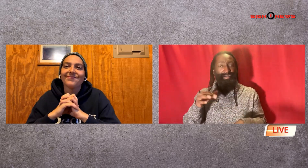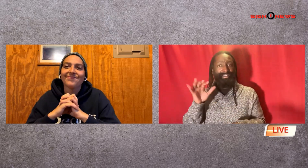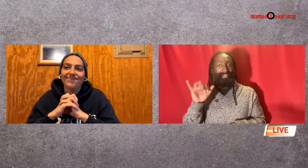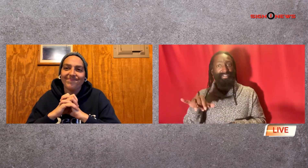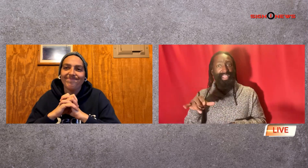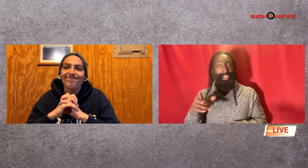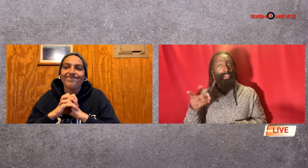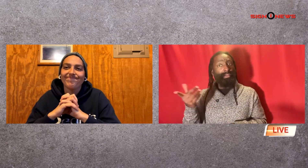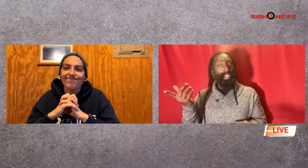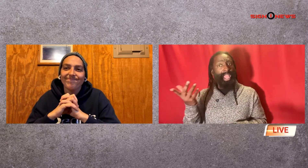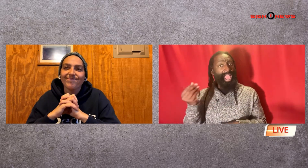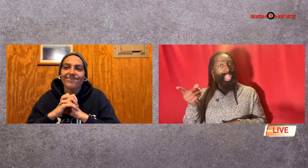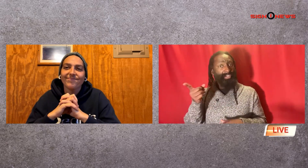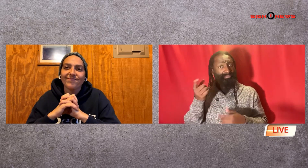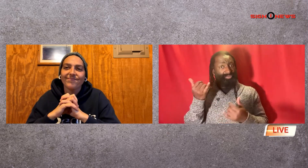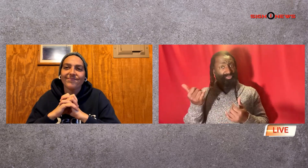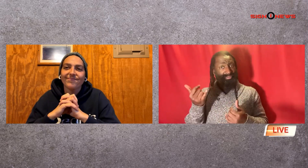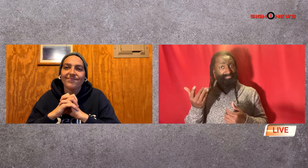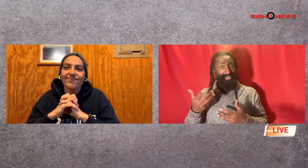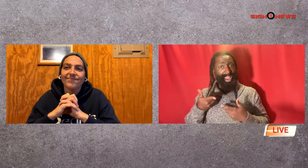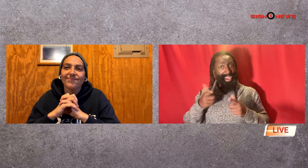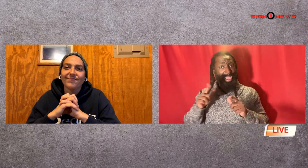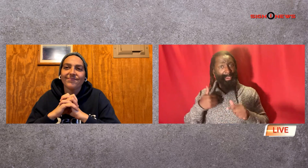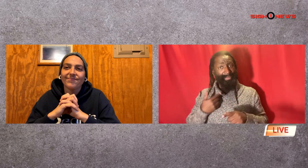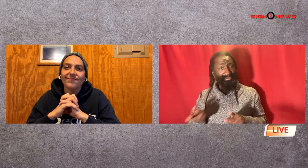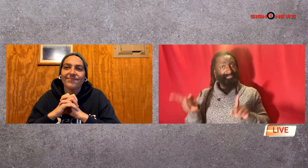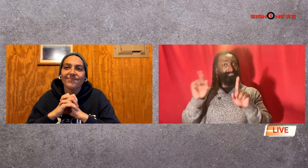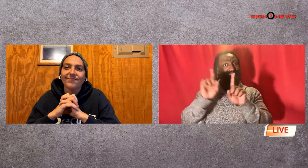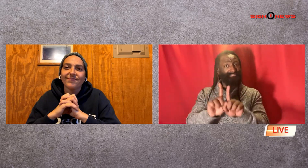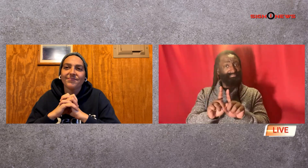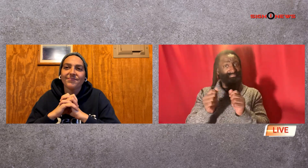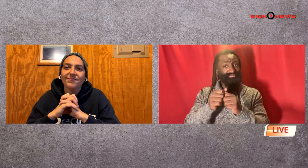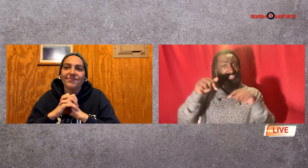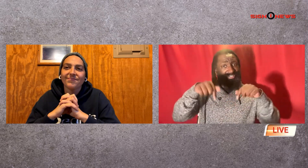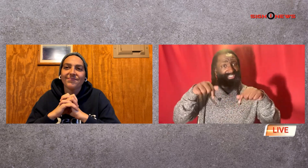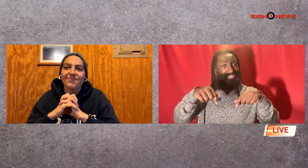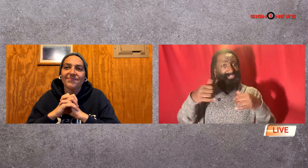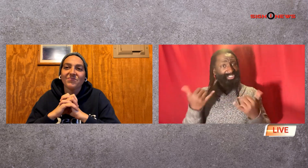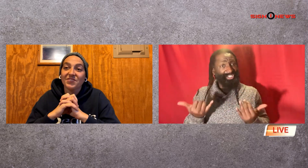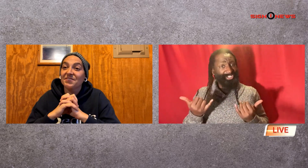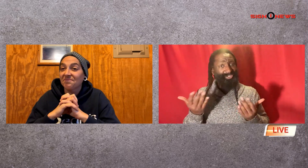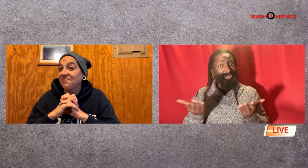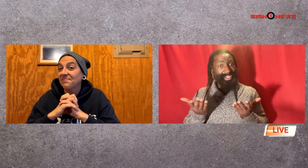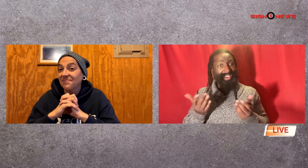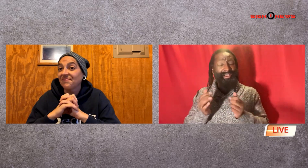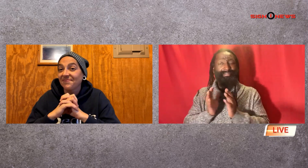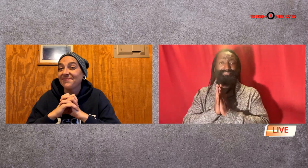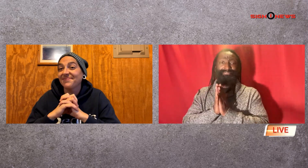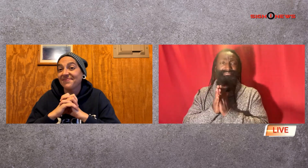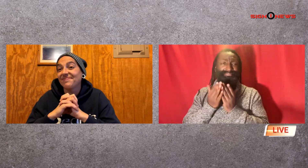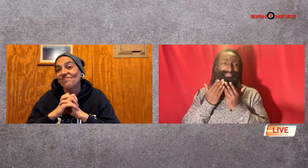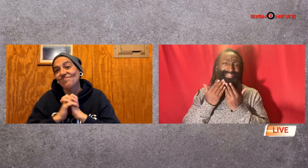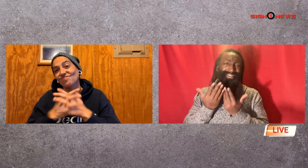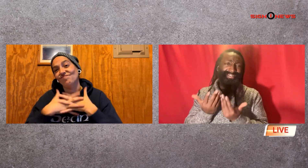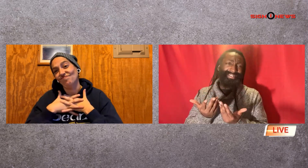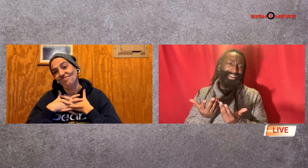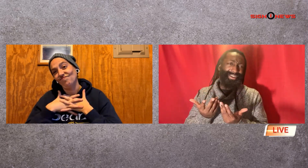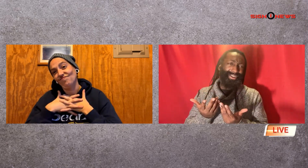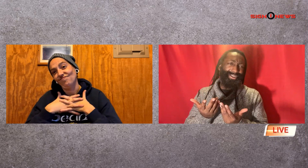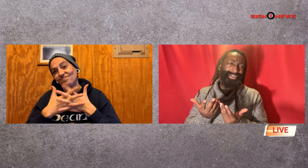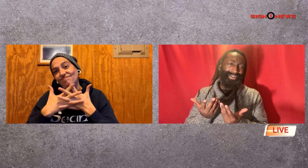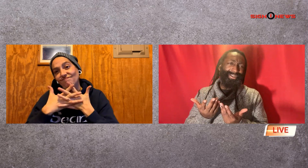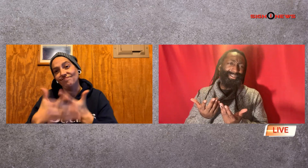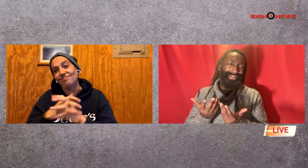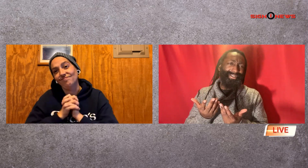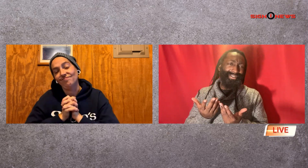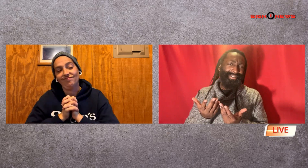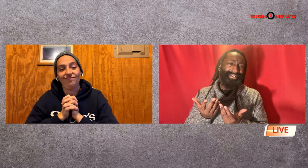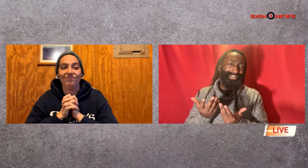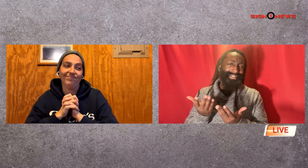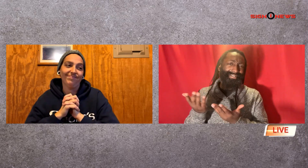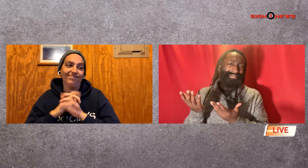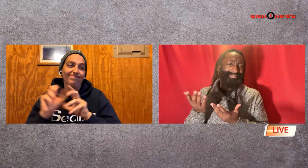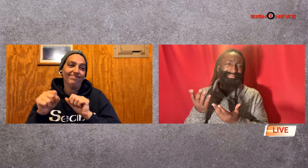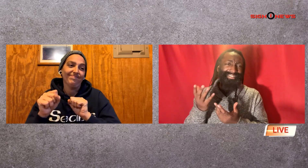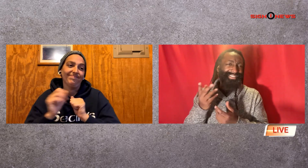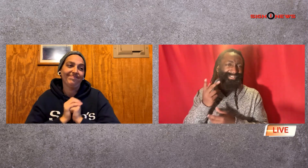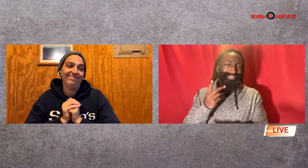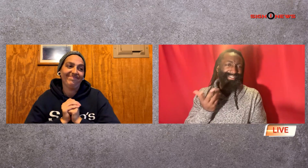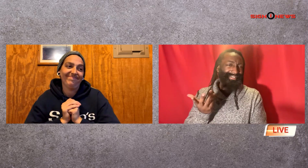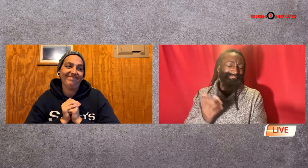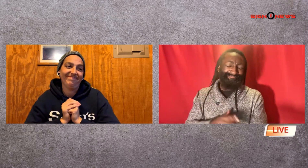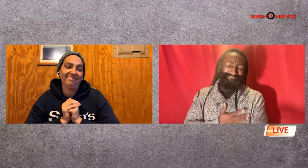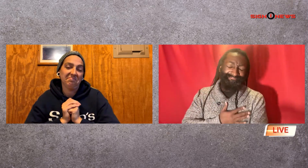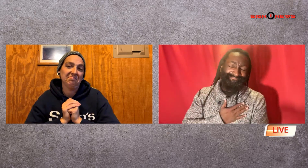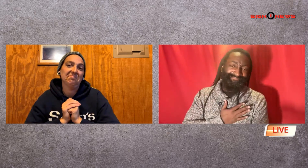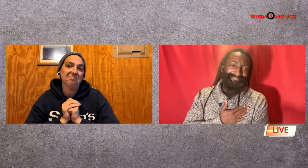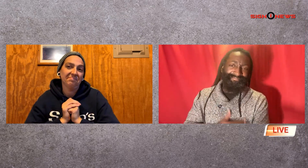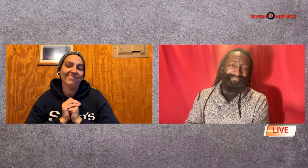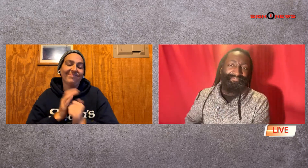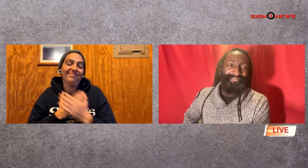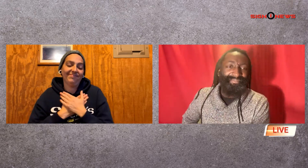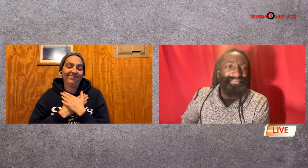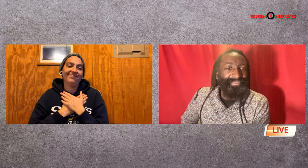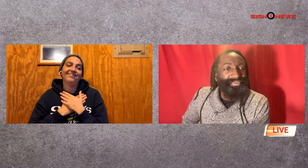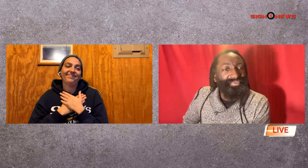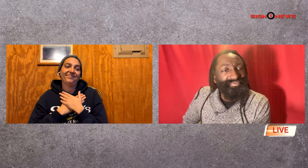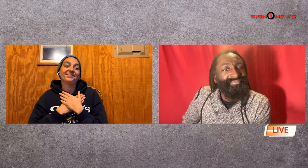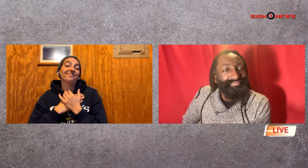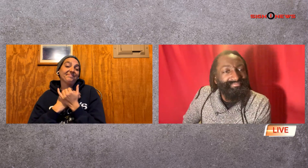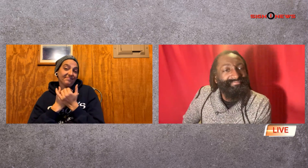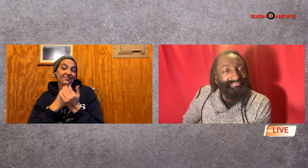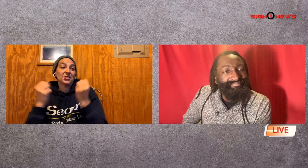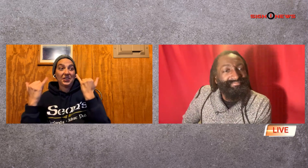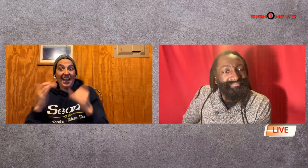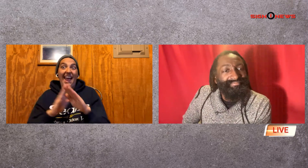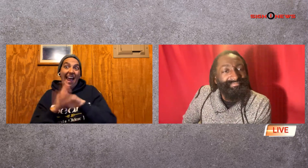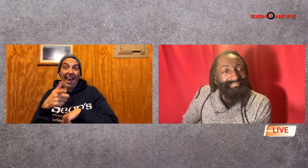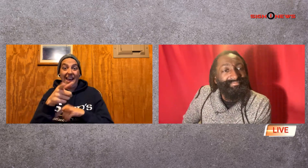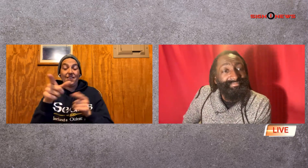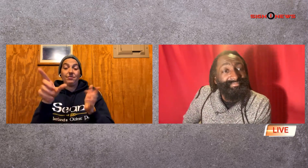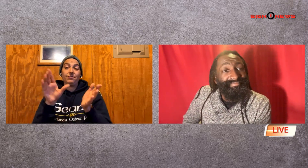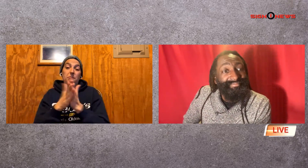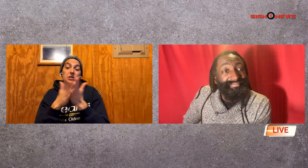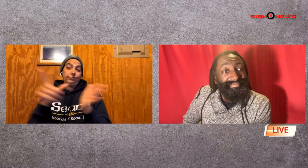are different and now you're having me here today so thank you